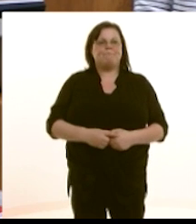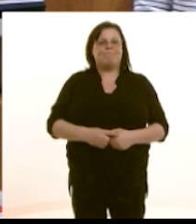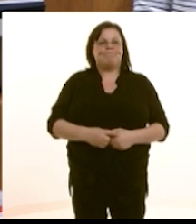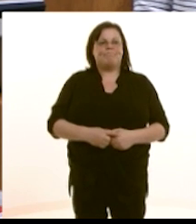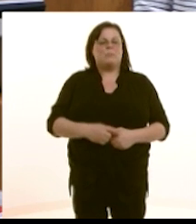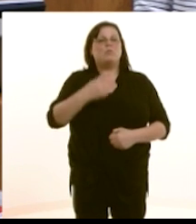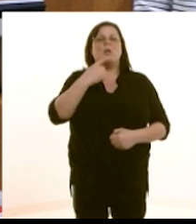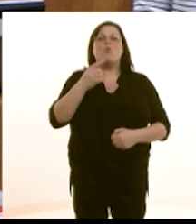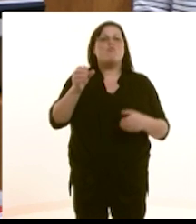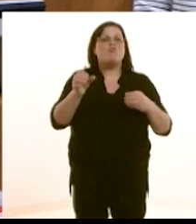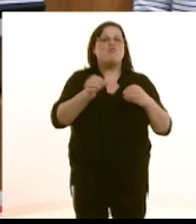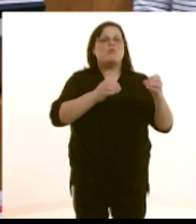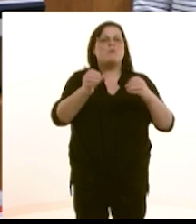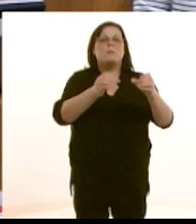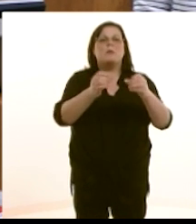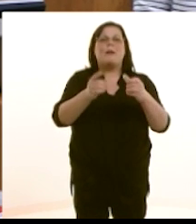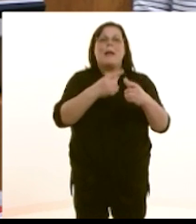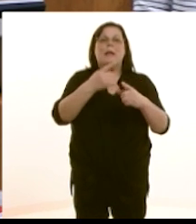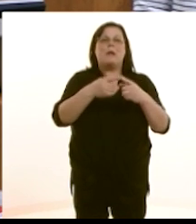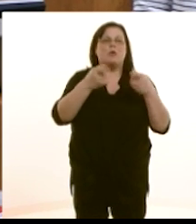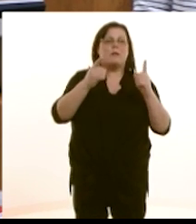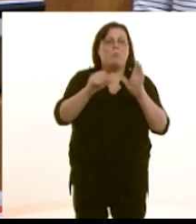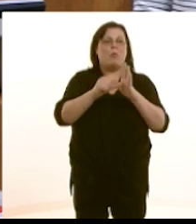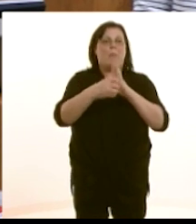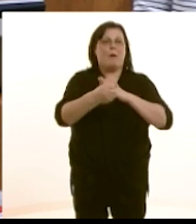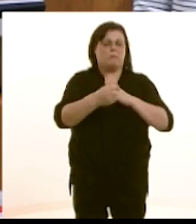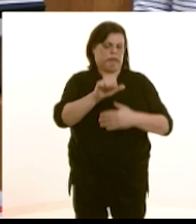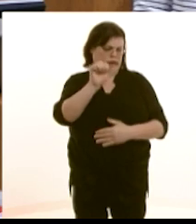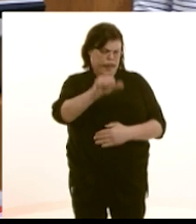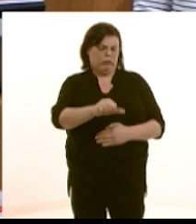she says, of A&E consultants. She is correct. There is an issue across the whole of the